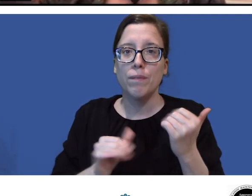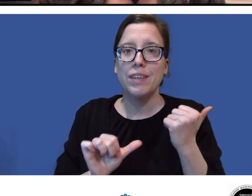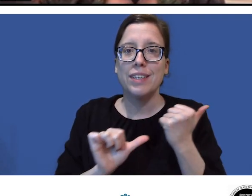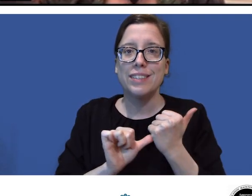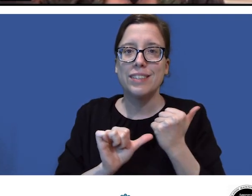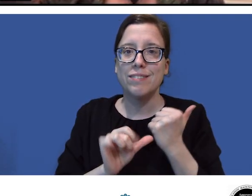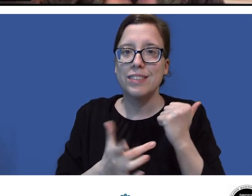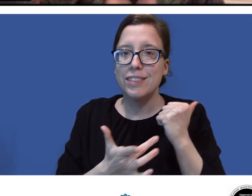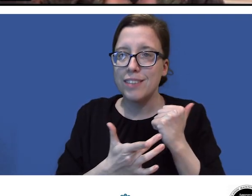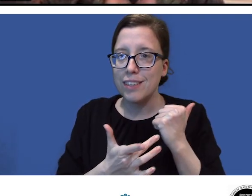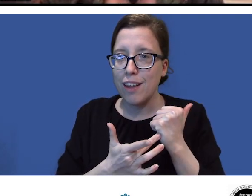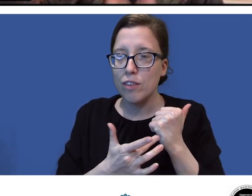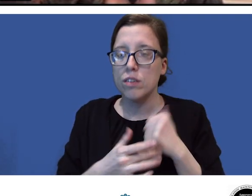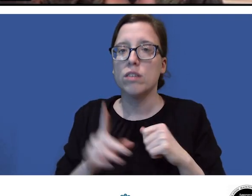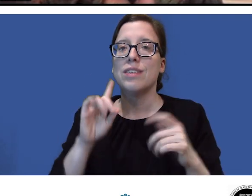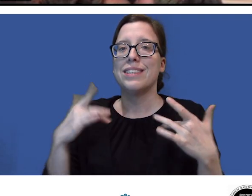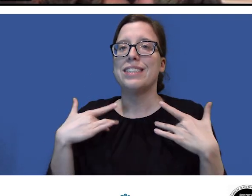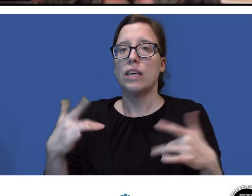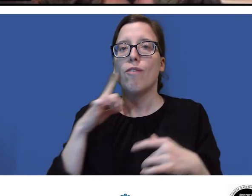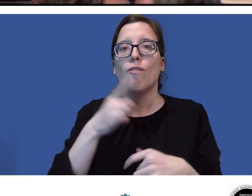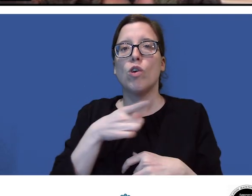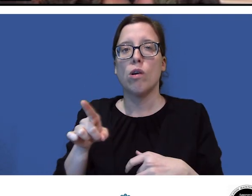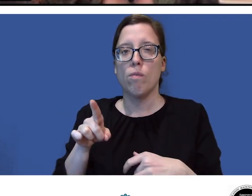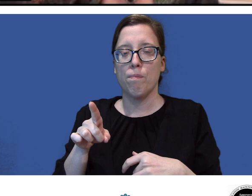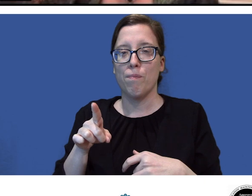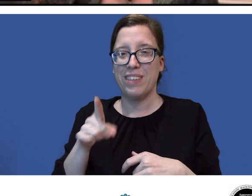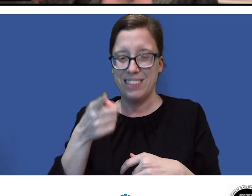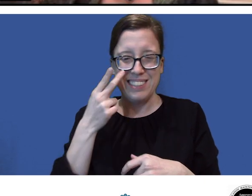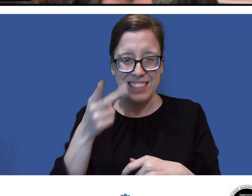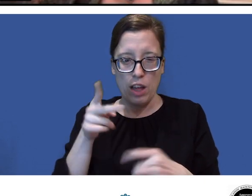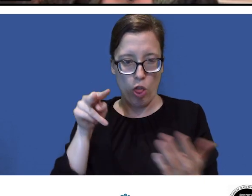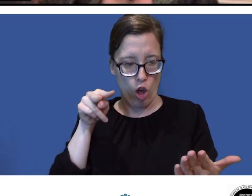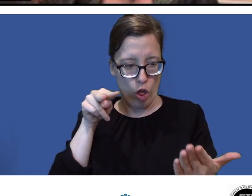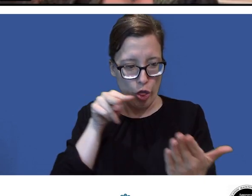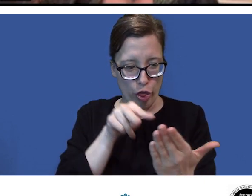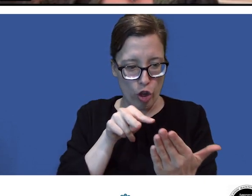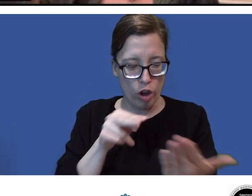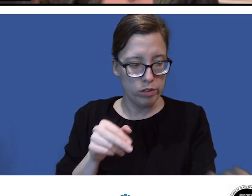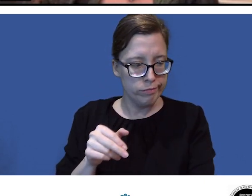way up close. They hold things close. Because they can't see. Some of